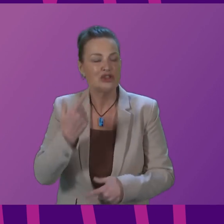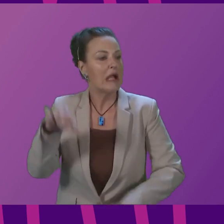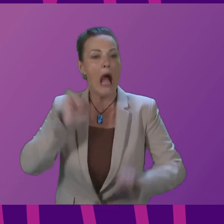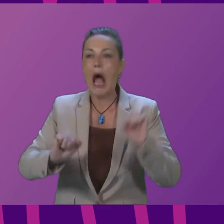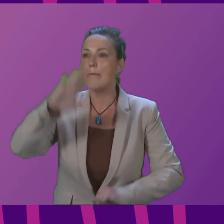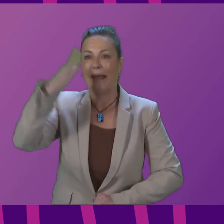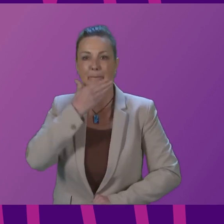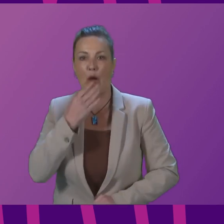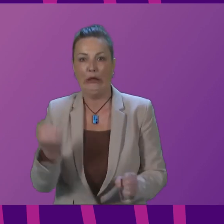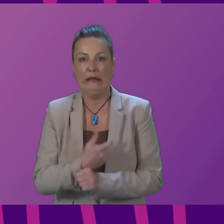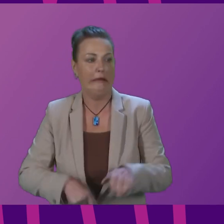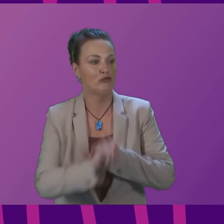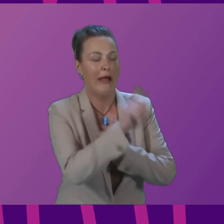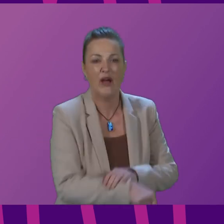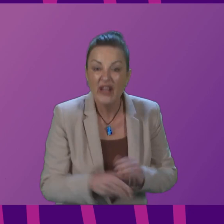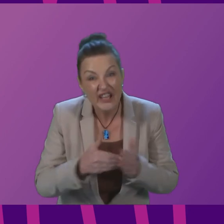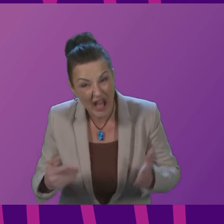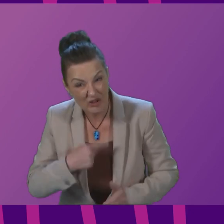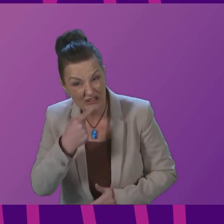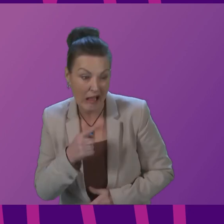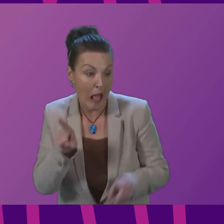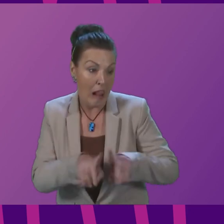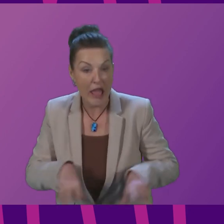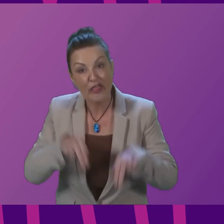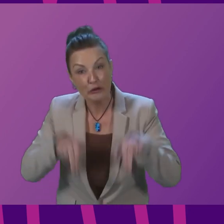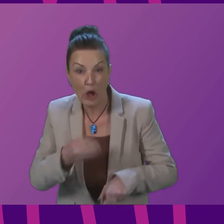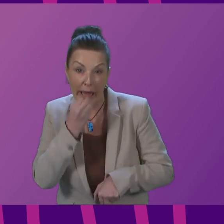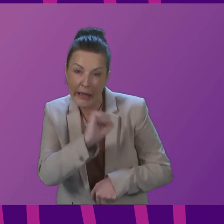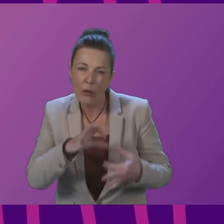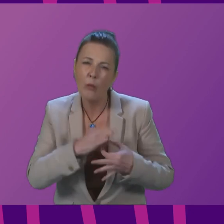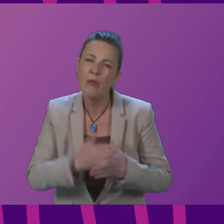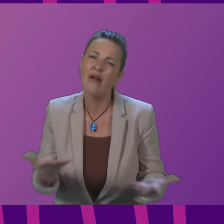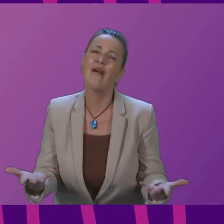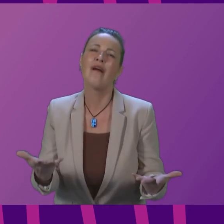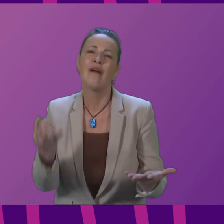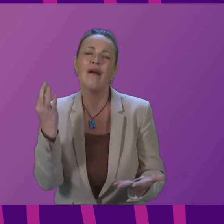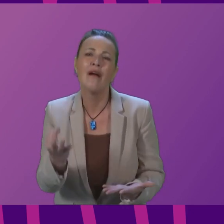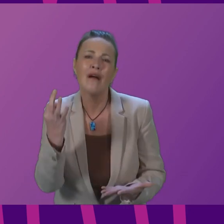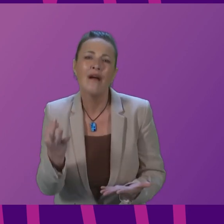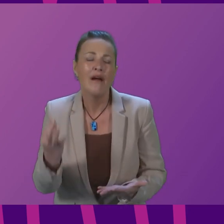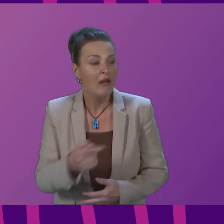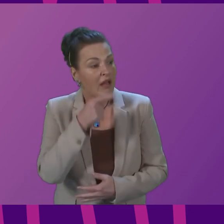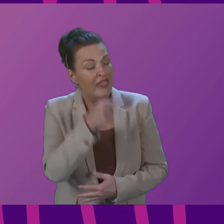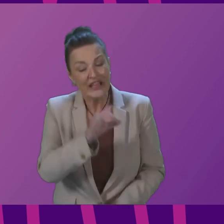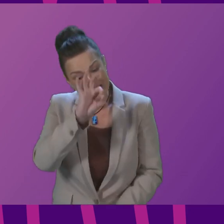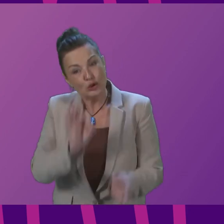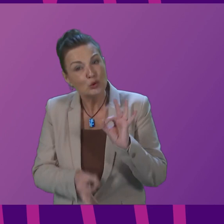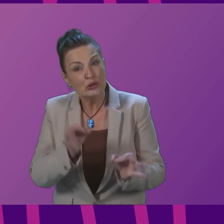Now, the dog has eaten all her homework. Those excuses would not cut it in a primary school classroom.